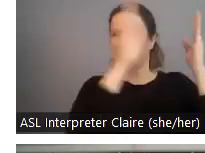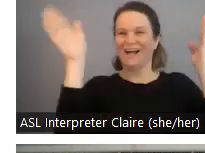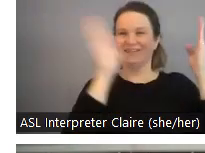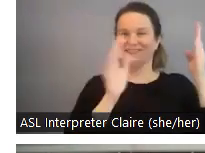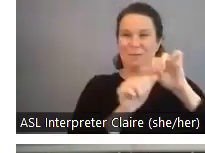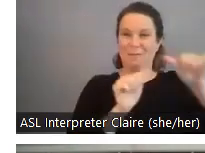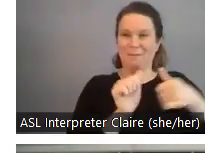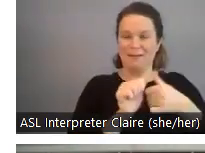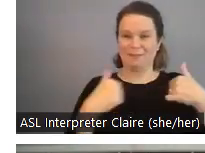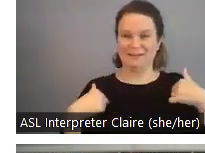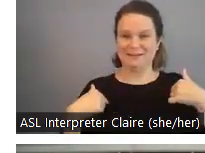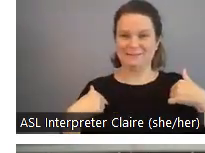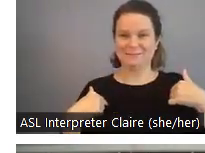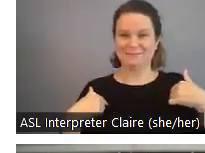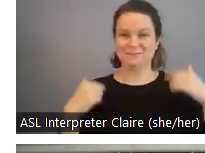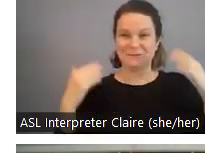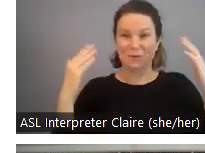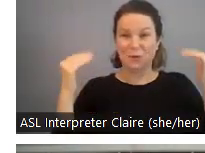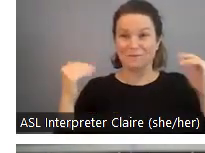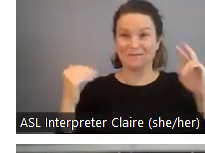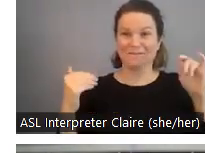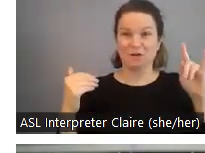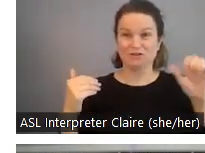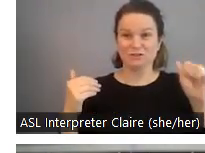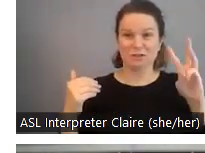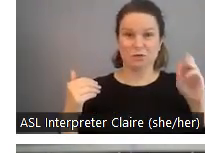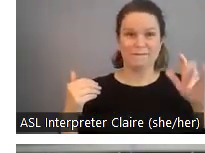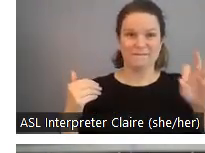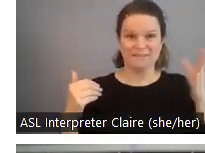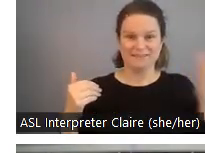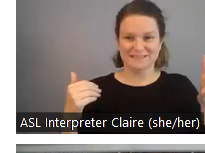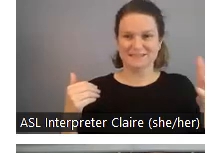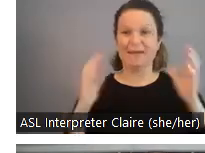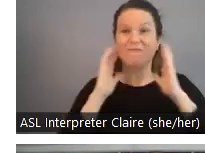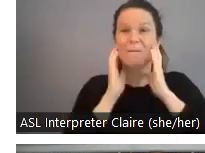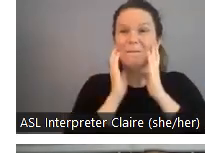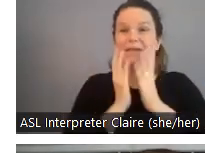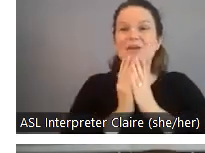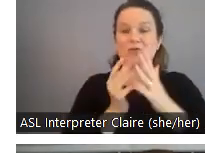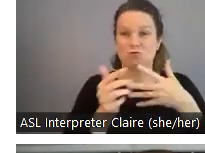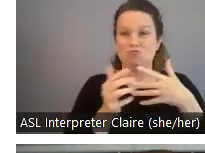Hopefully the Virginia Woolf is safe behind me. And I have a